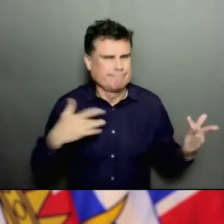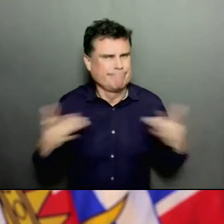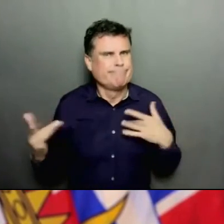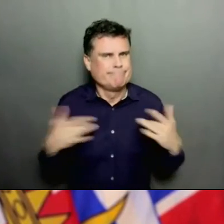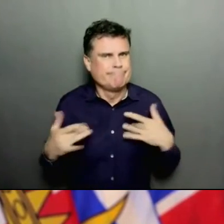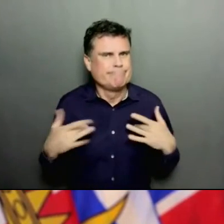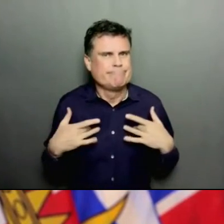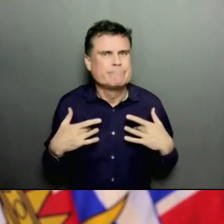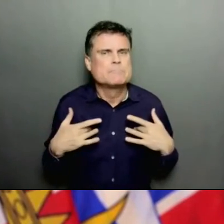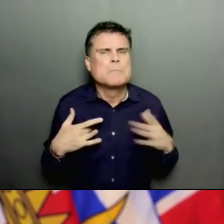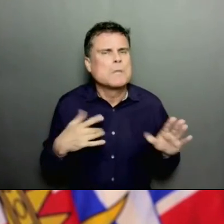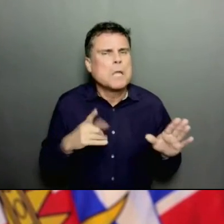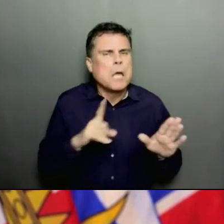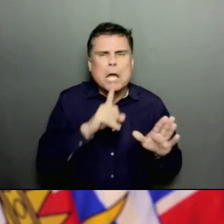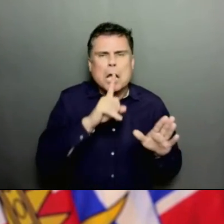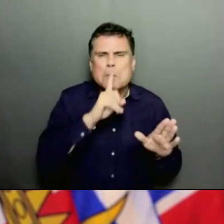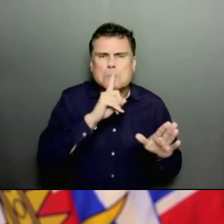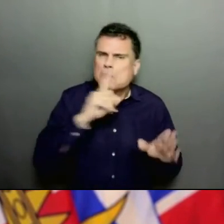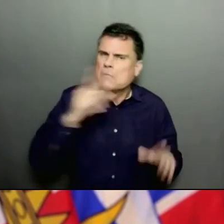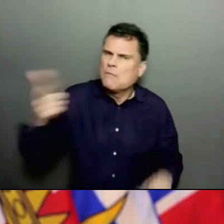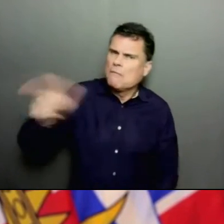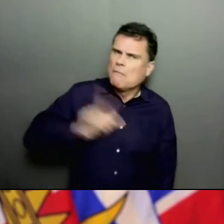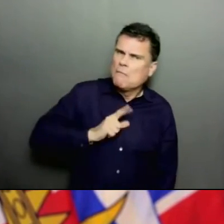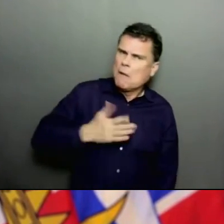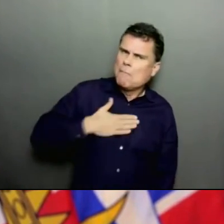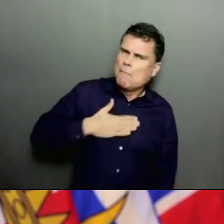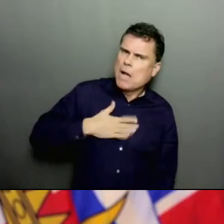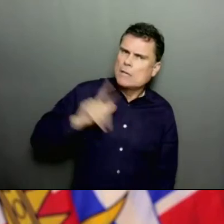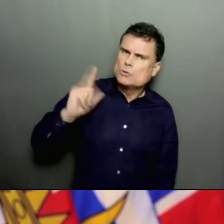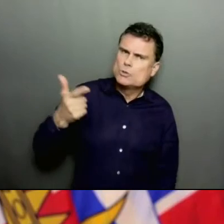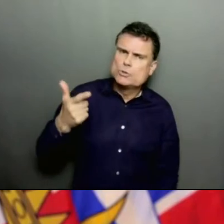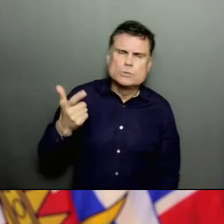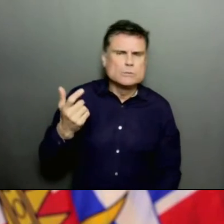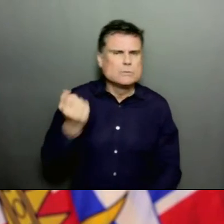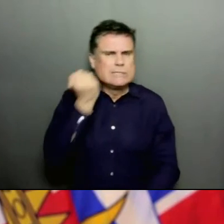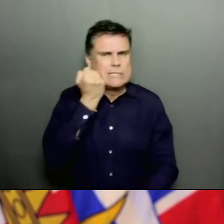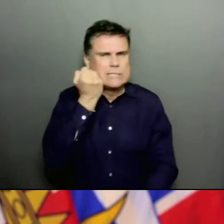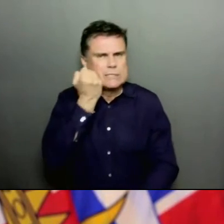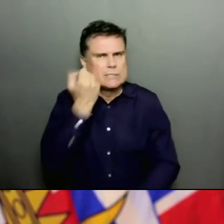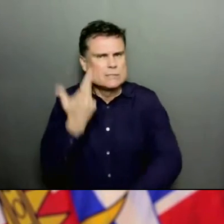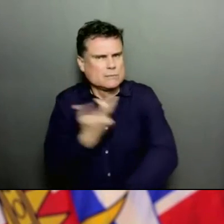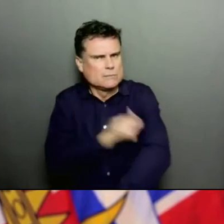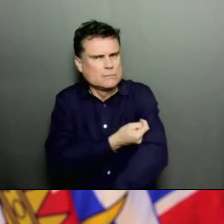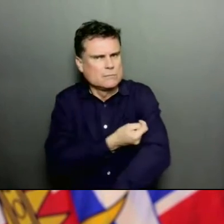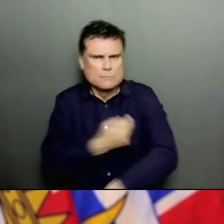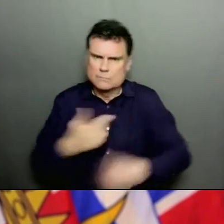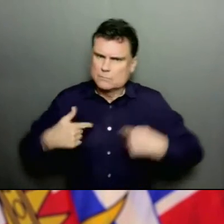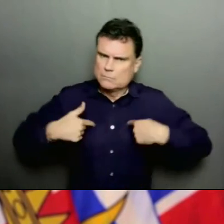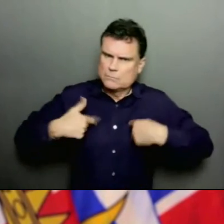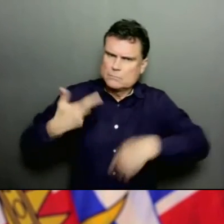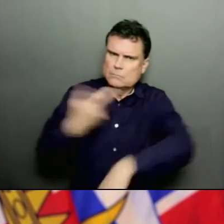they work with aerosols and they're at risk too. Where will dentists fall on the list of groups getting the